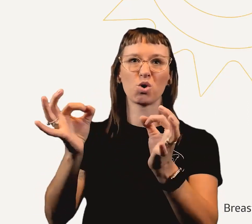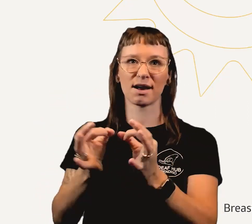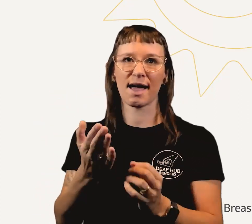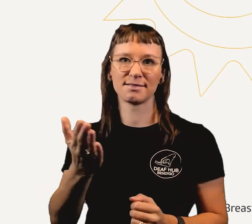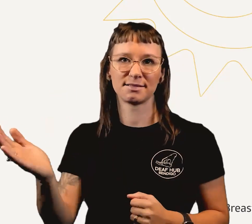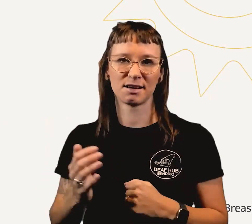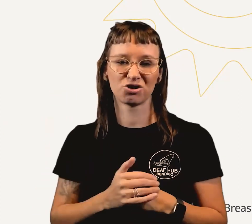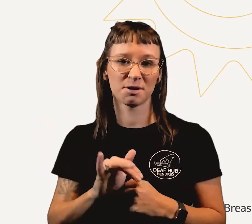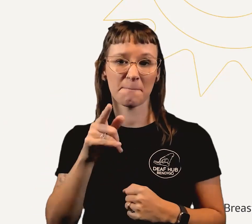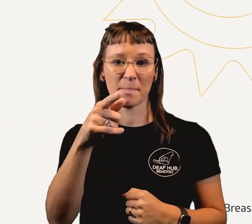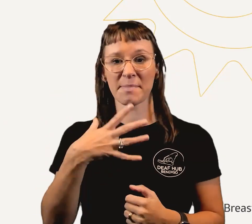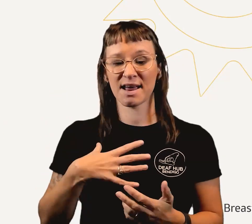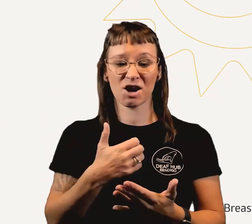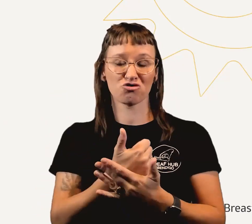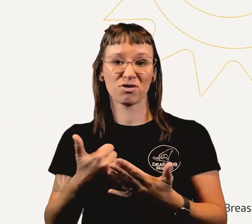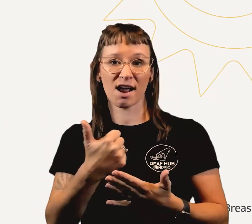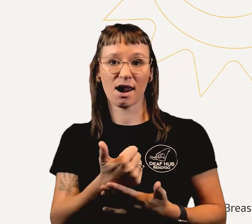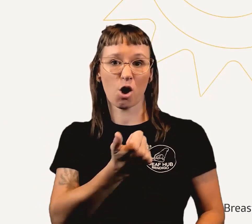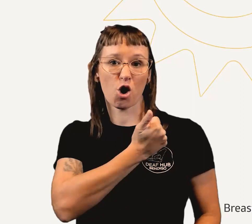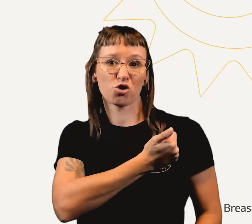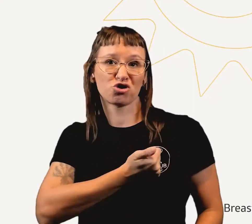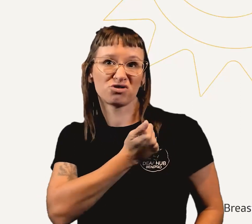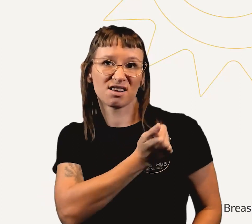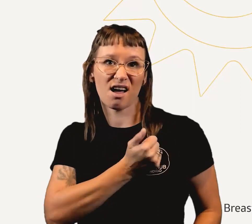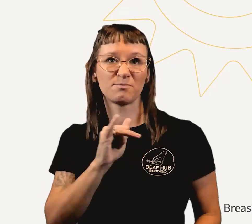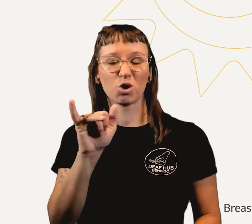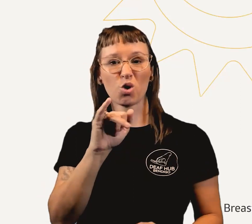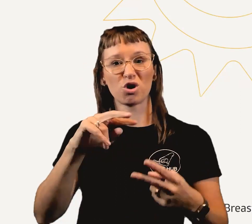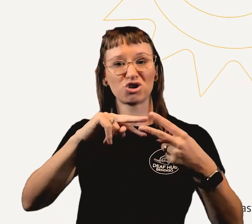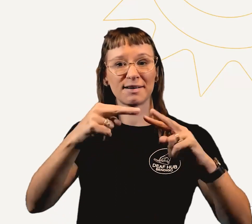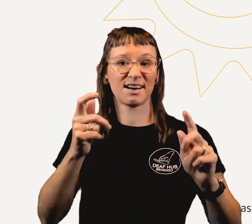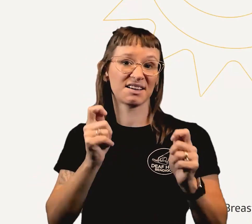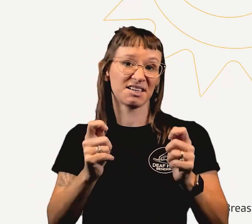our program. For example, regular ultrasounds or genetic testing.